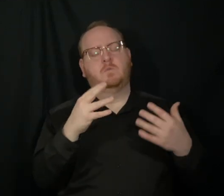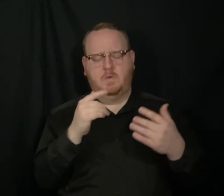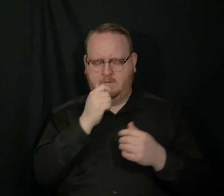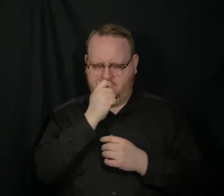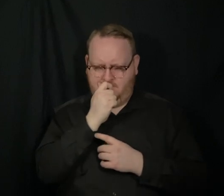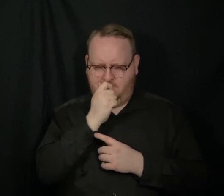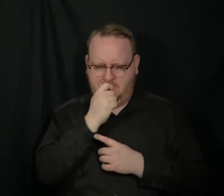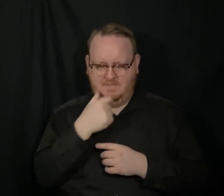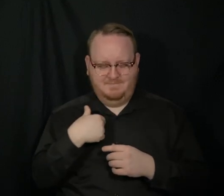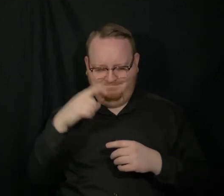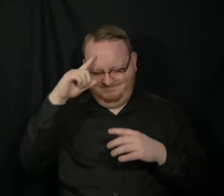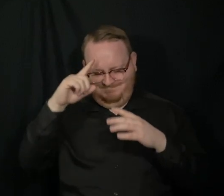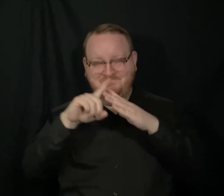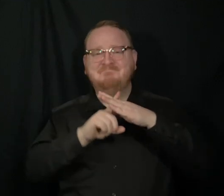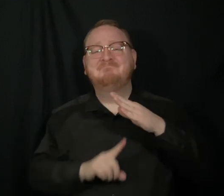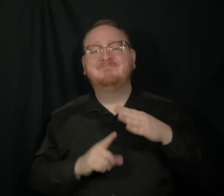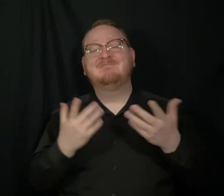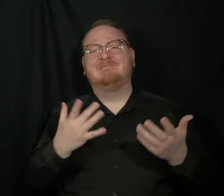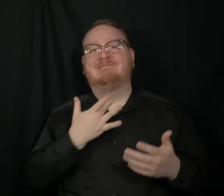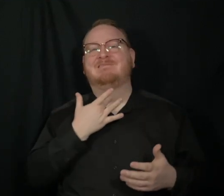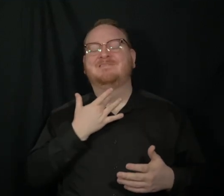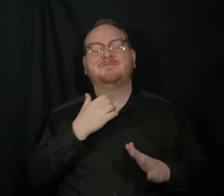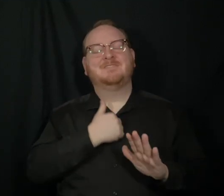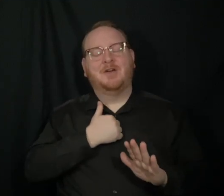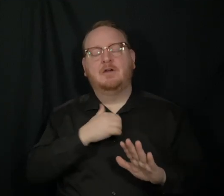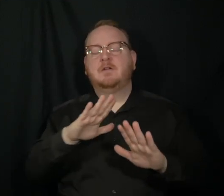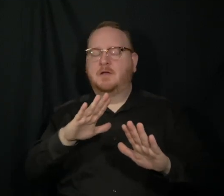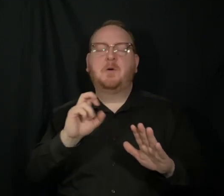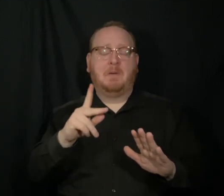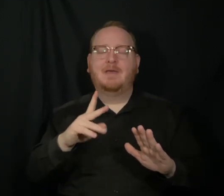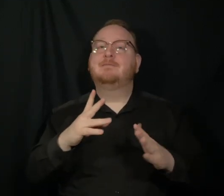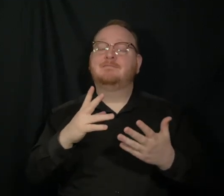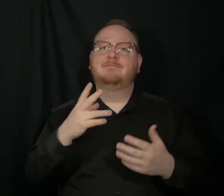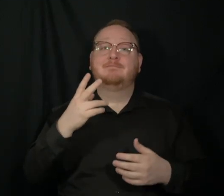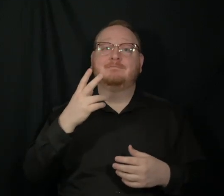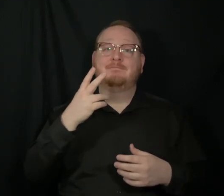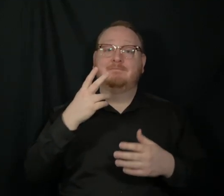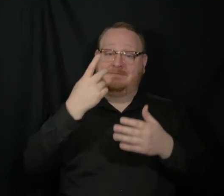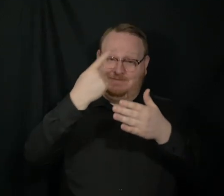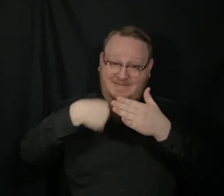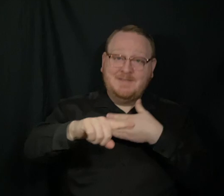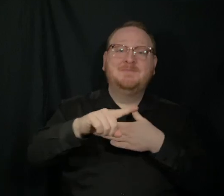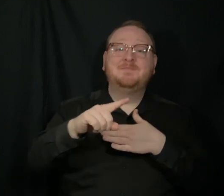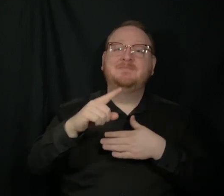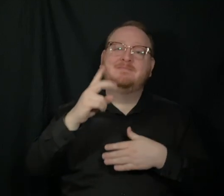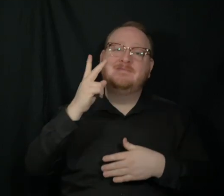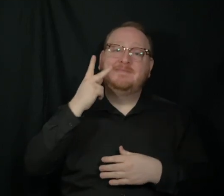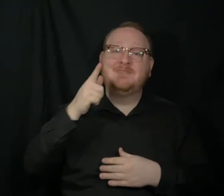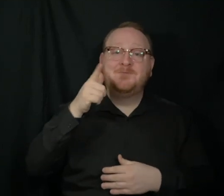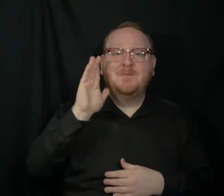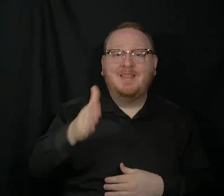I'm trying to say. Well, I think what I'm trying to just say is, we'll see you next week. Janel Frost: Yes, yes. And we can see that.